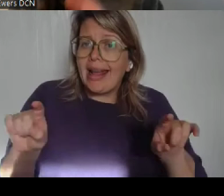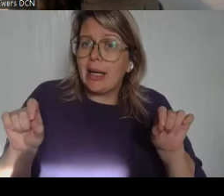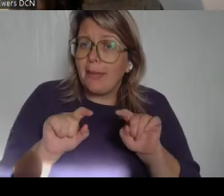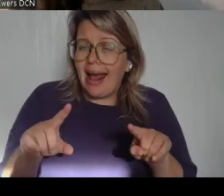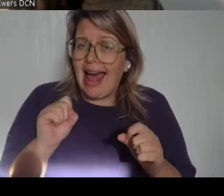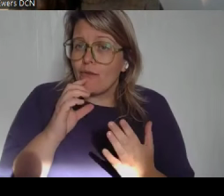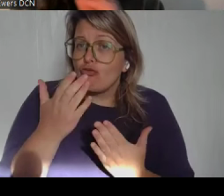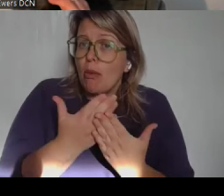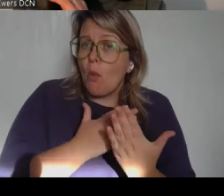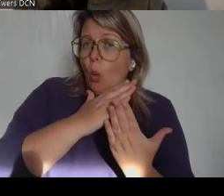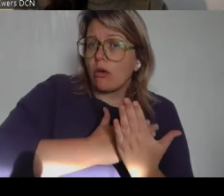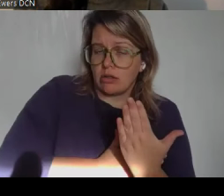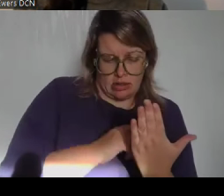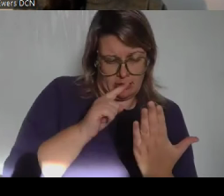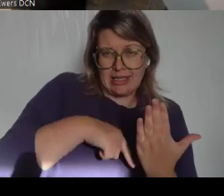I'm going to run through some key terms